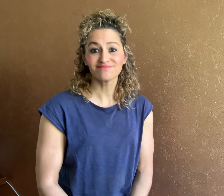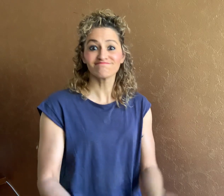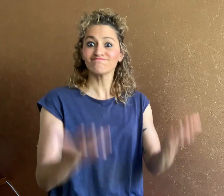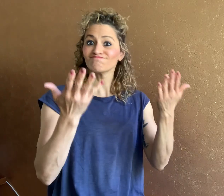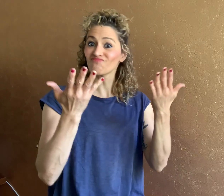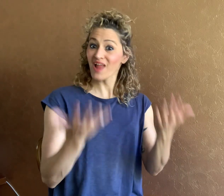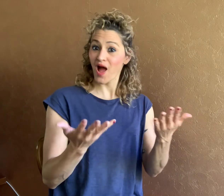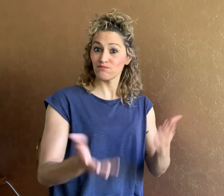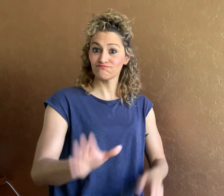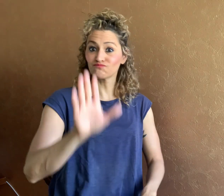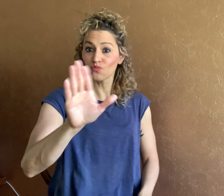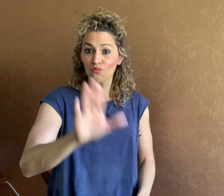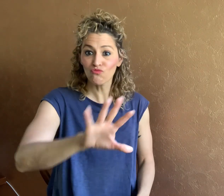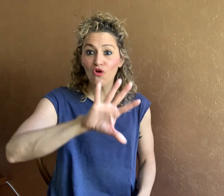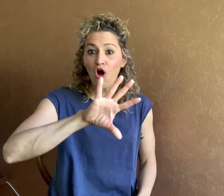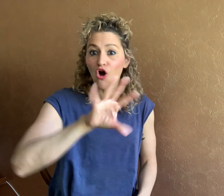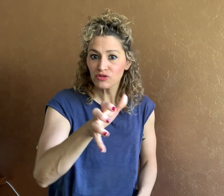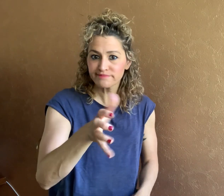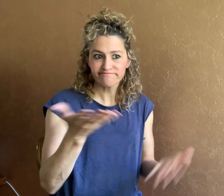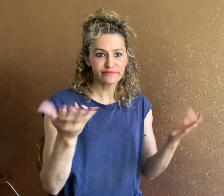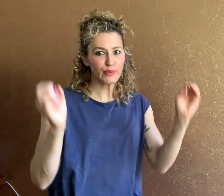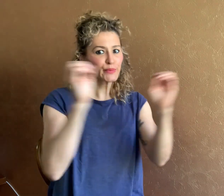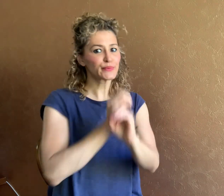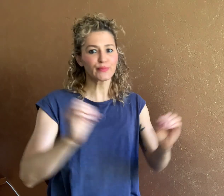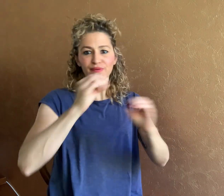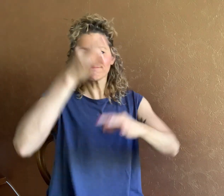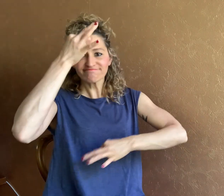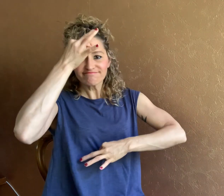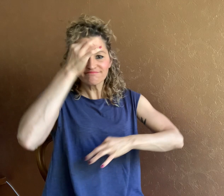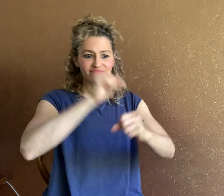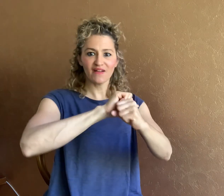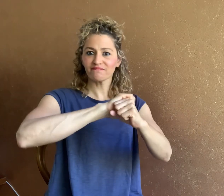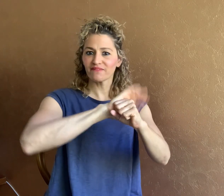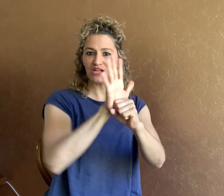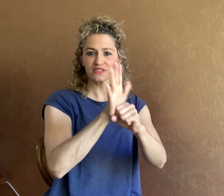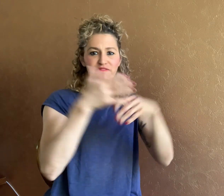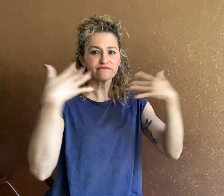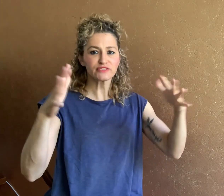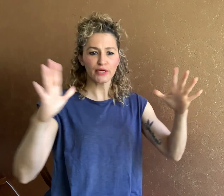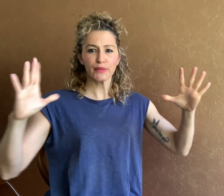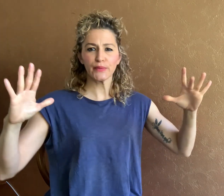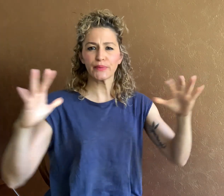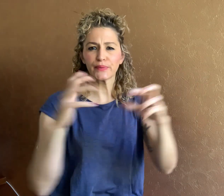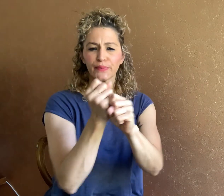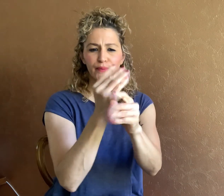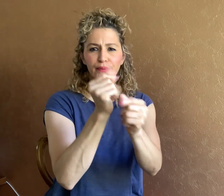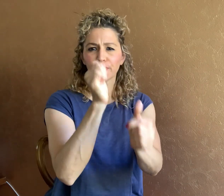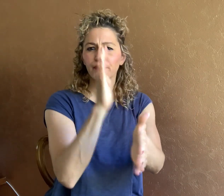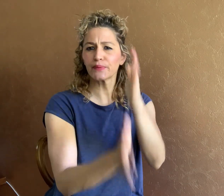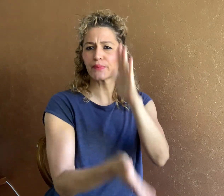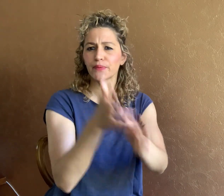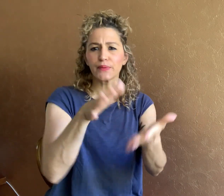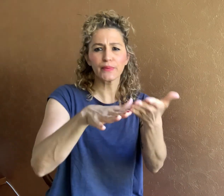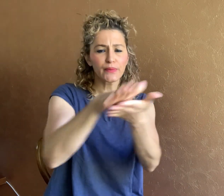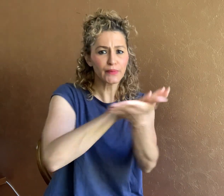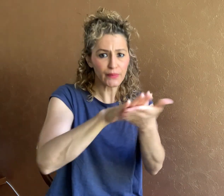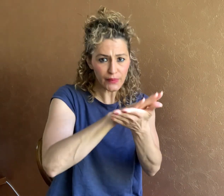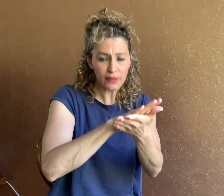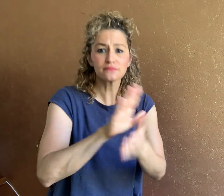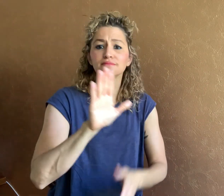So now your country is free from the COVID-19,